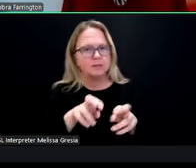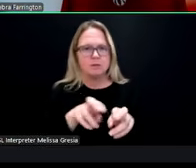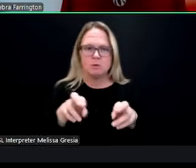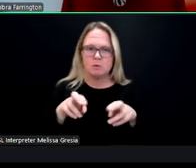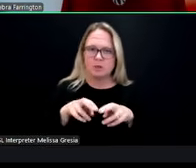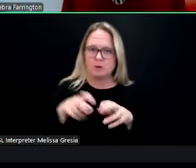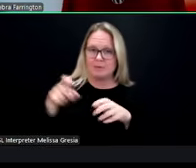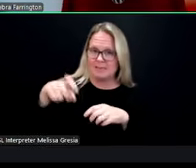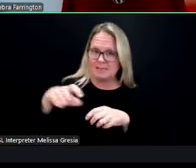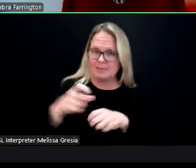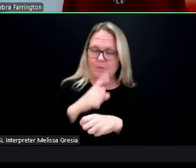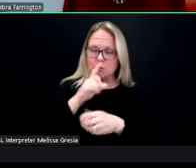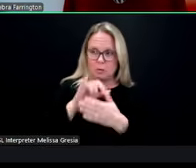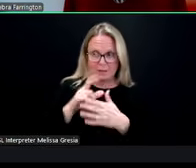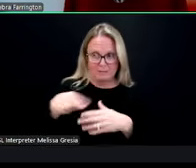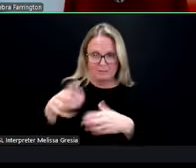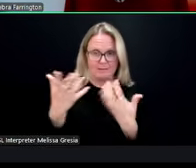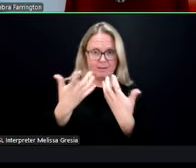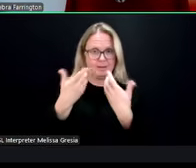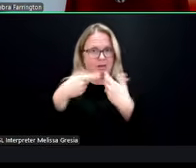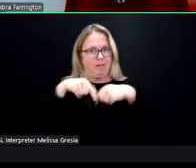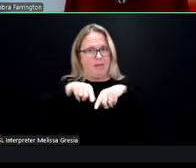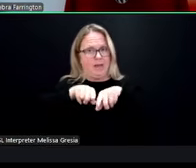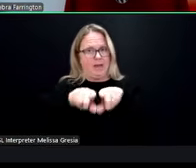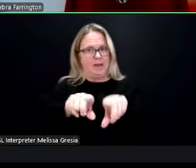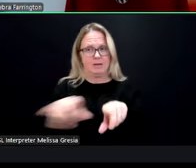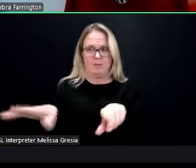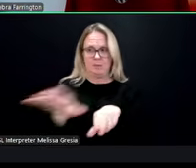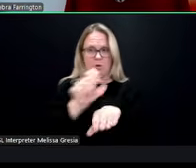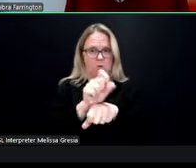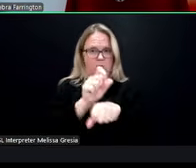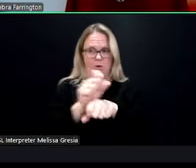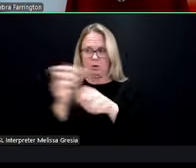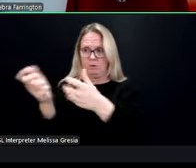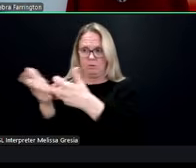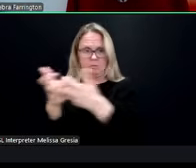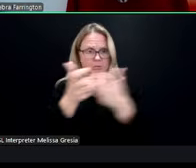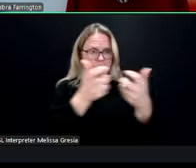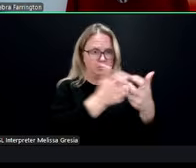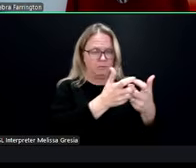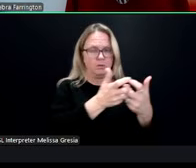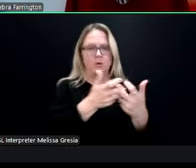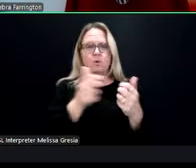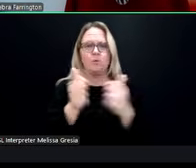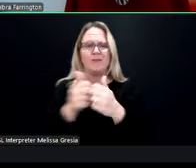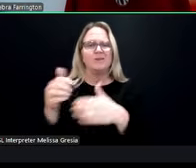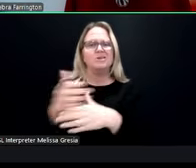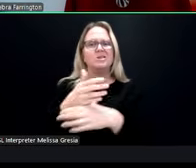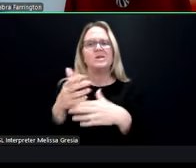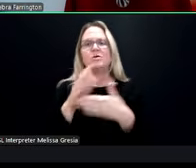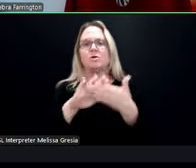make sure that they align their work with the partners around those shared community priorities